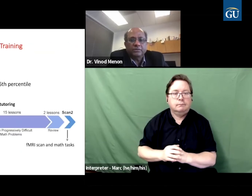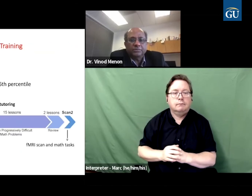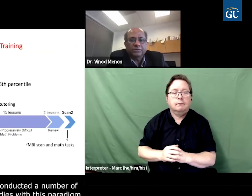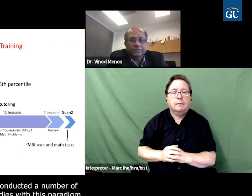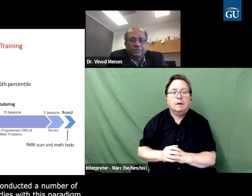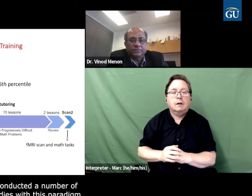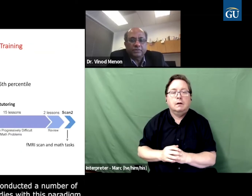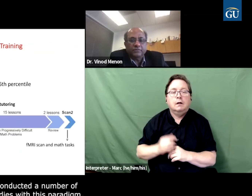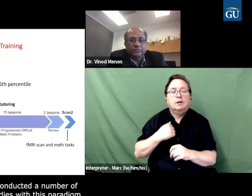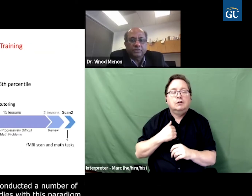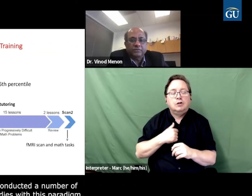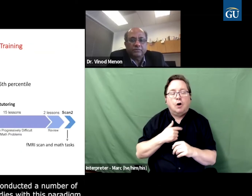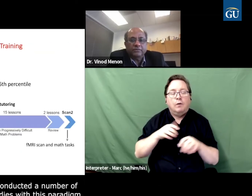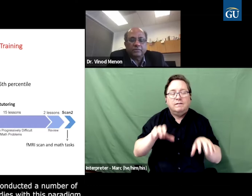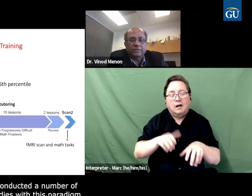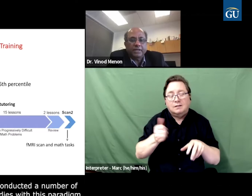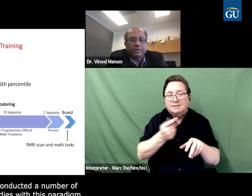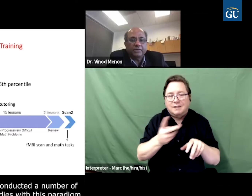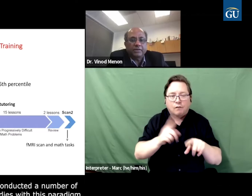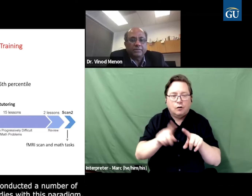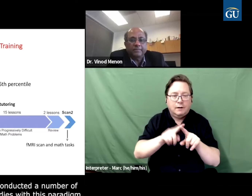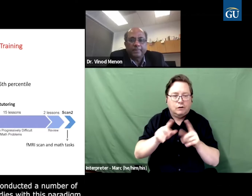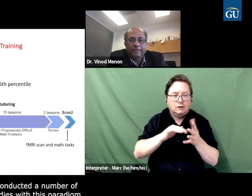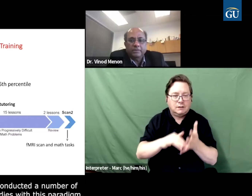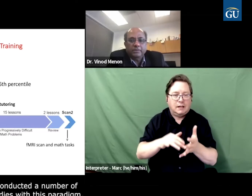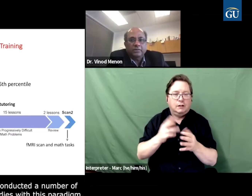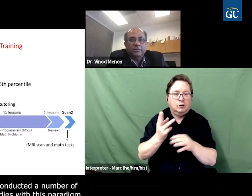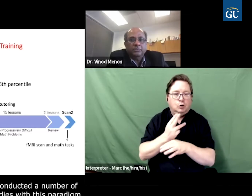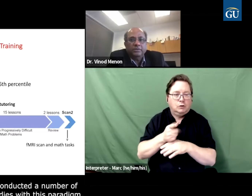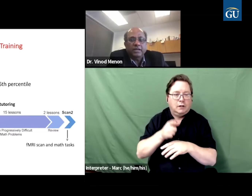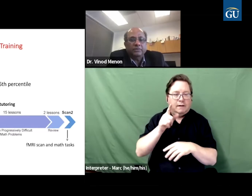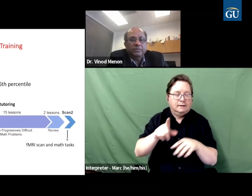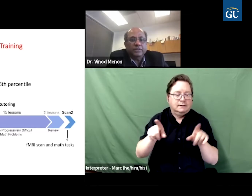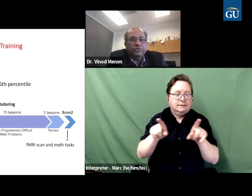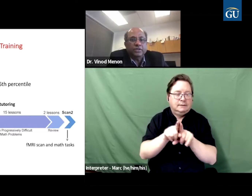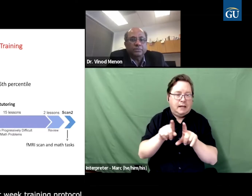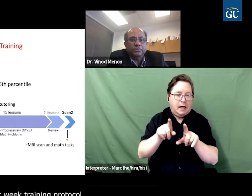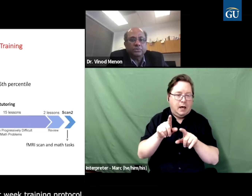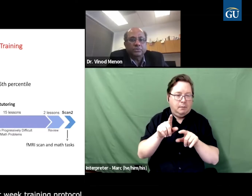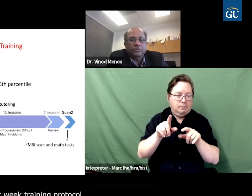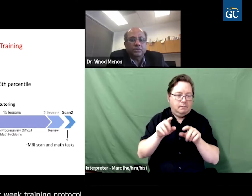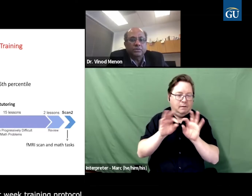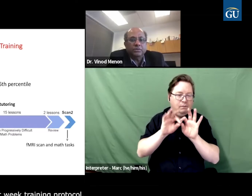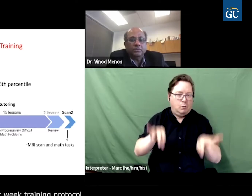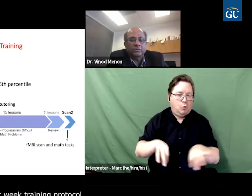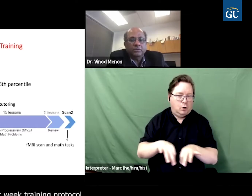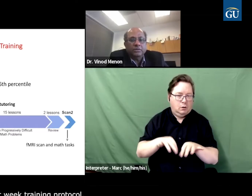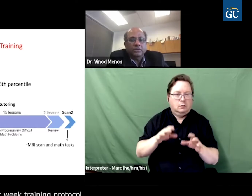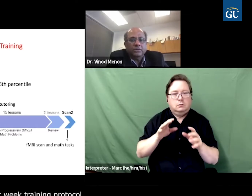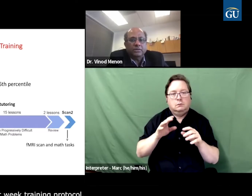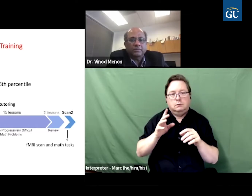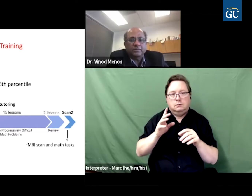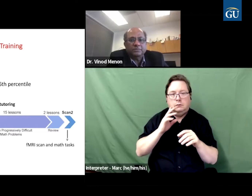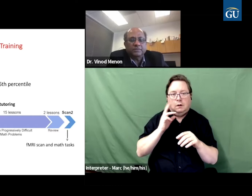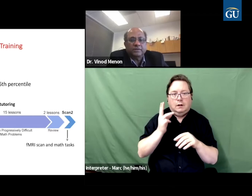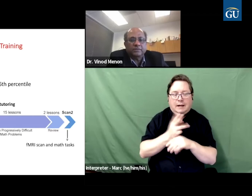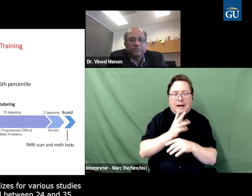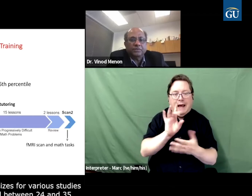so we've conducted a number of different studies with this paradigm